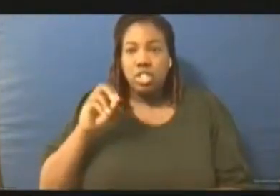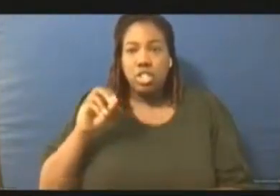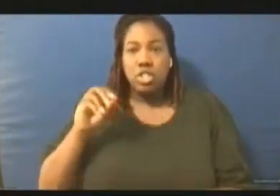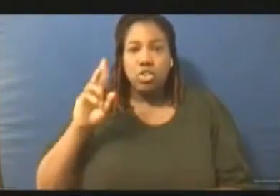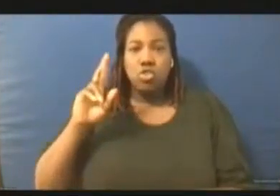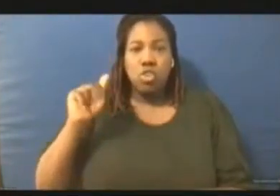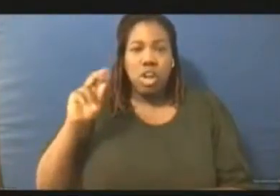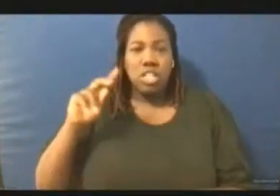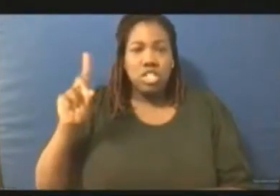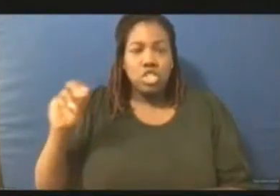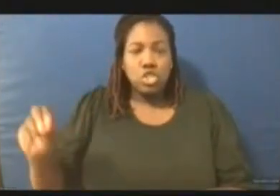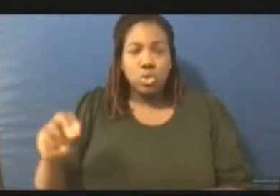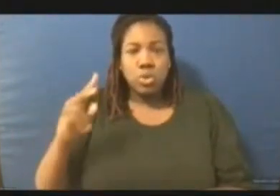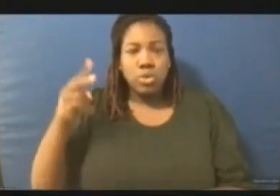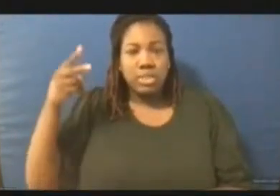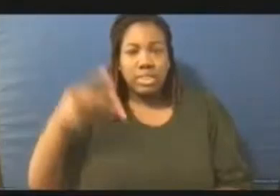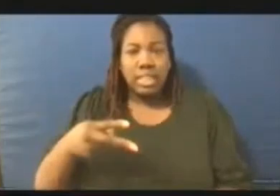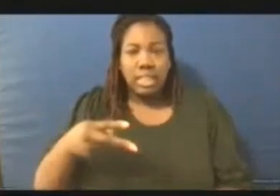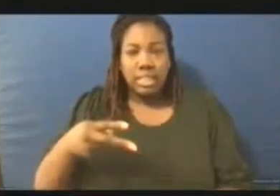Bobby Watts: Second.